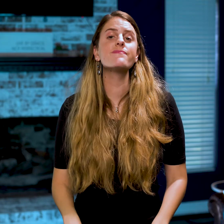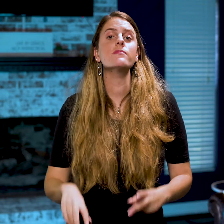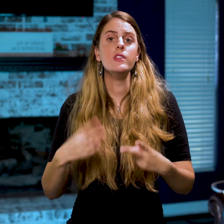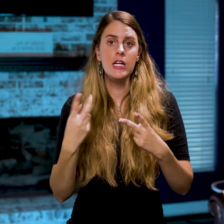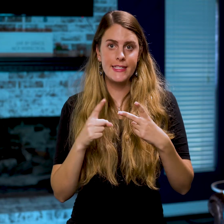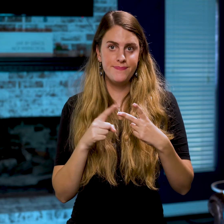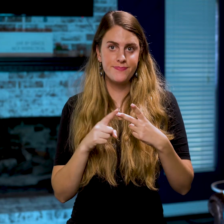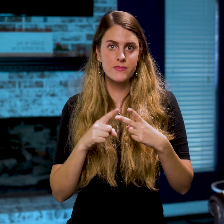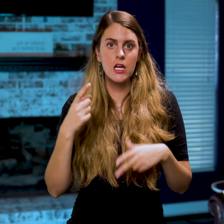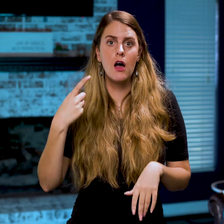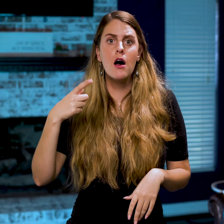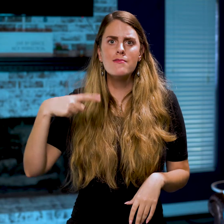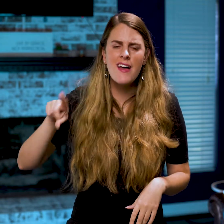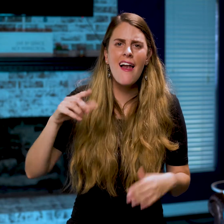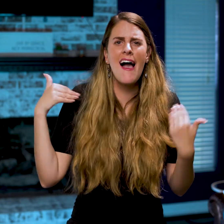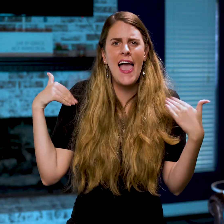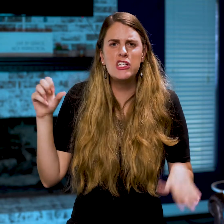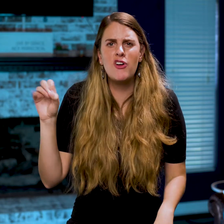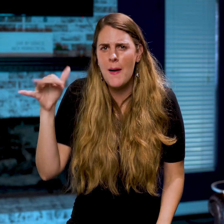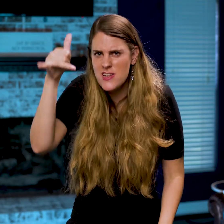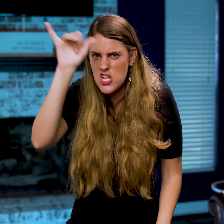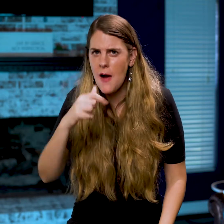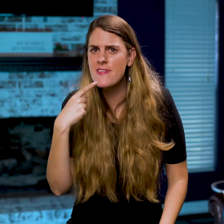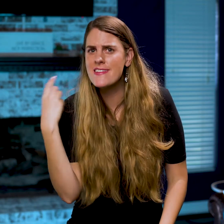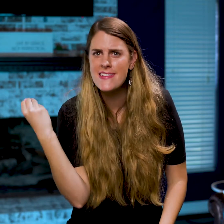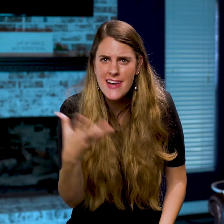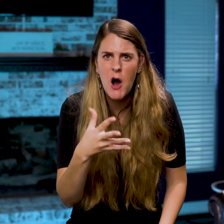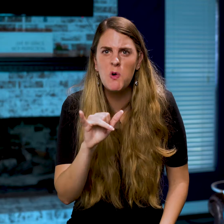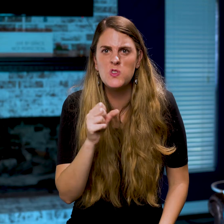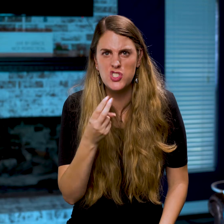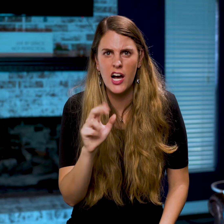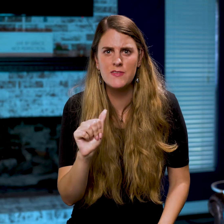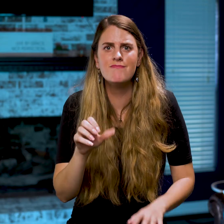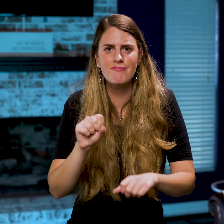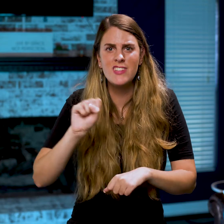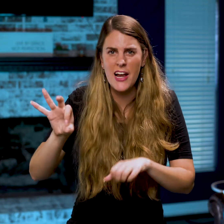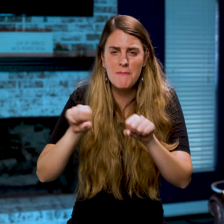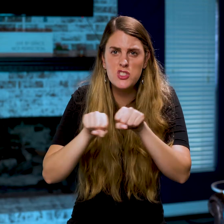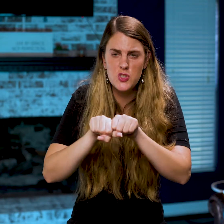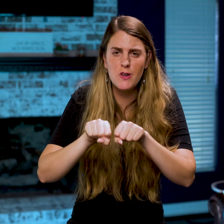Second, the Angel of YHWH tells Joshua to take off his shoes,